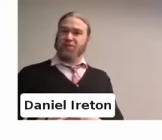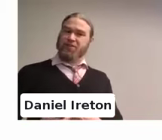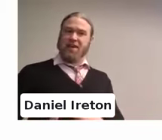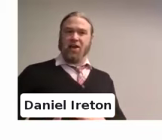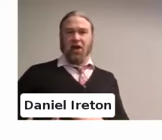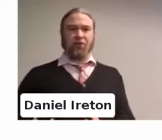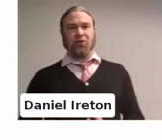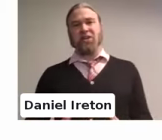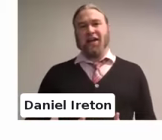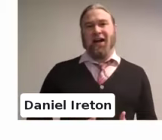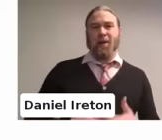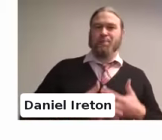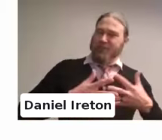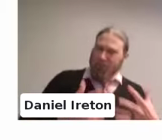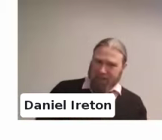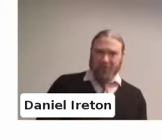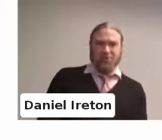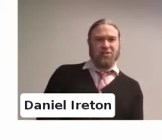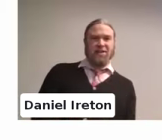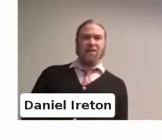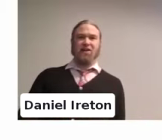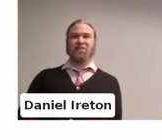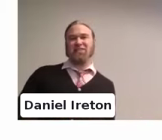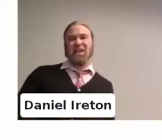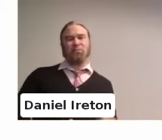Party games, casual games, fun stuff like cards against humanity, apples to apples.